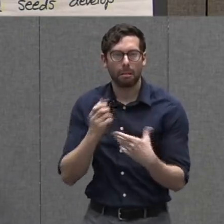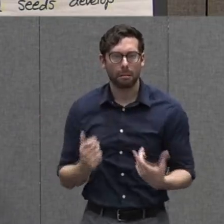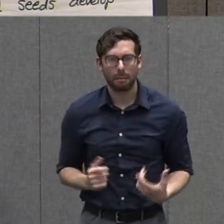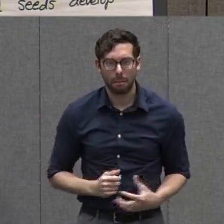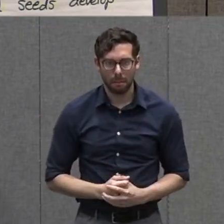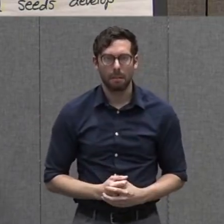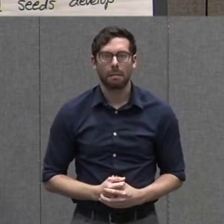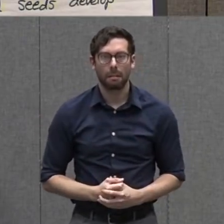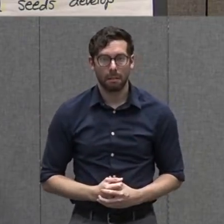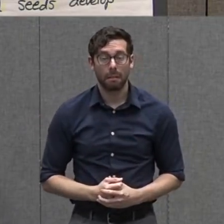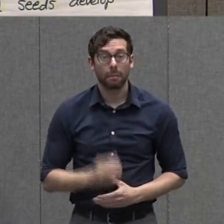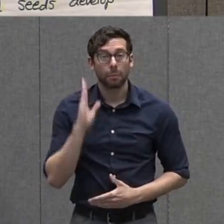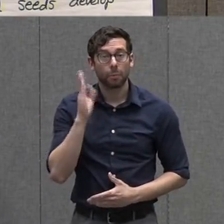So I'm gonna add that to my chart.